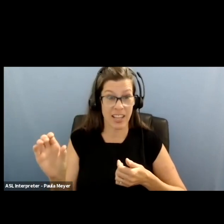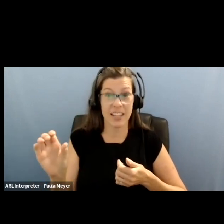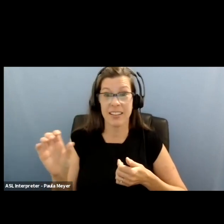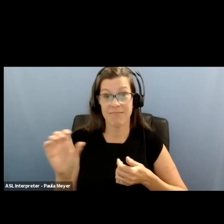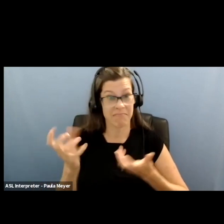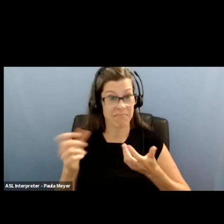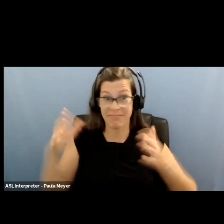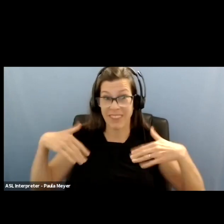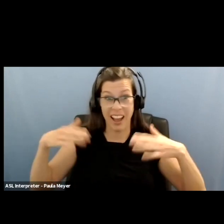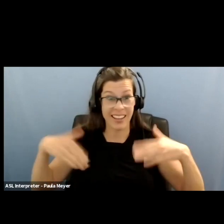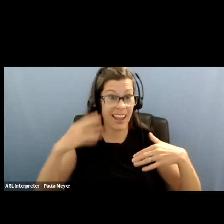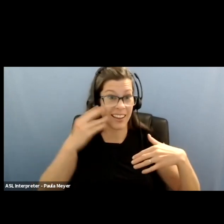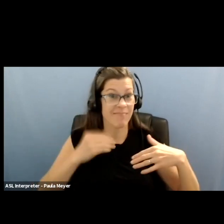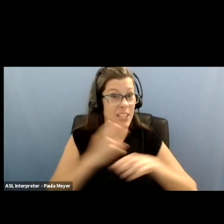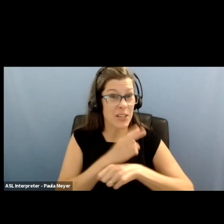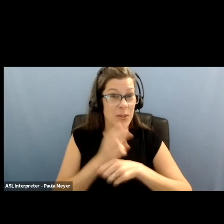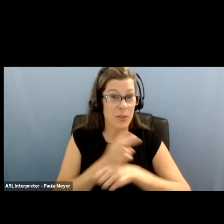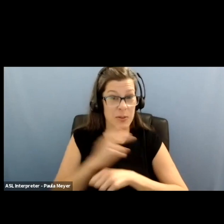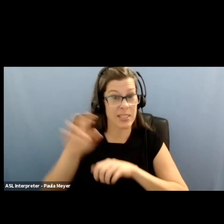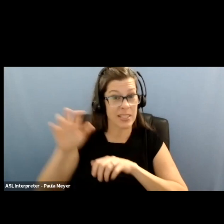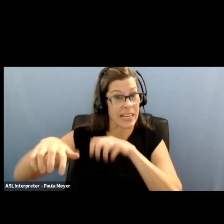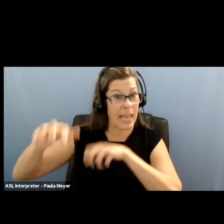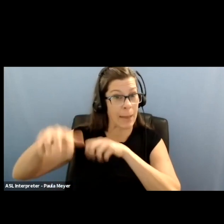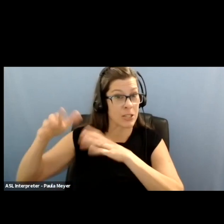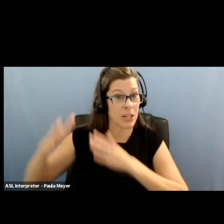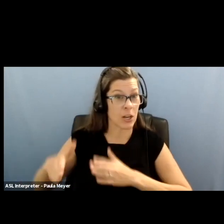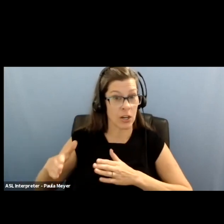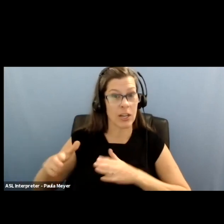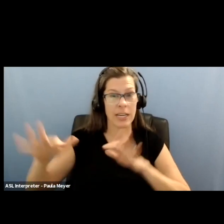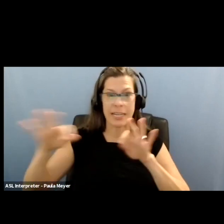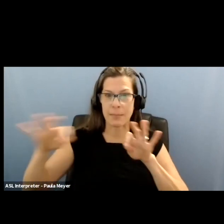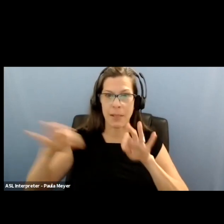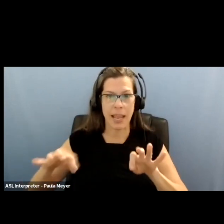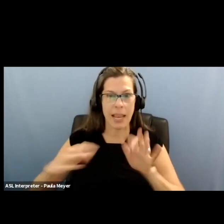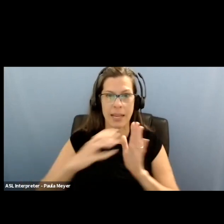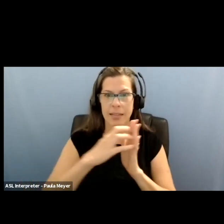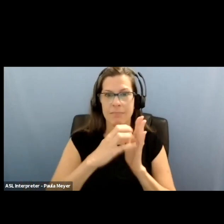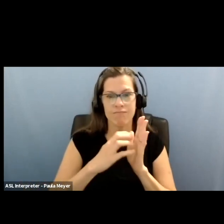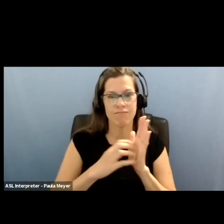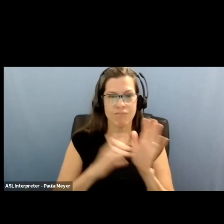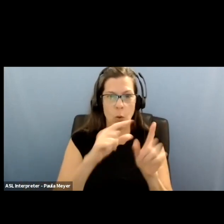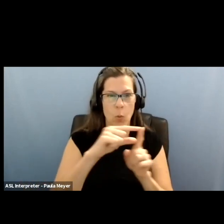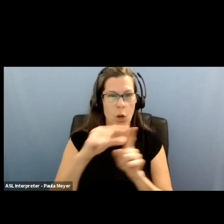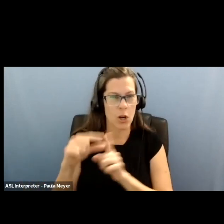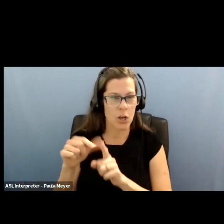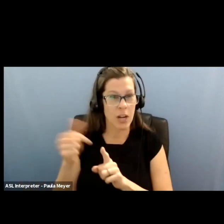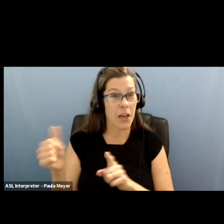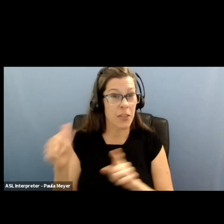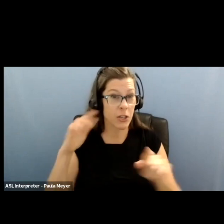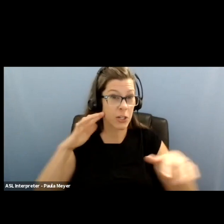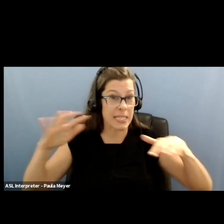with captioners before, captions describe dialogue and other relevant sounds that convey meaning for hard of hearing people,